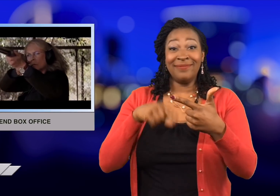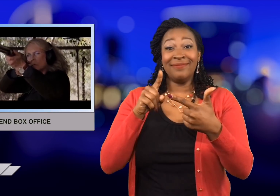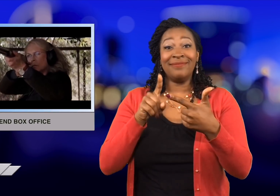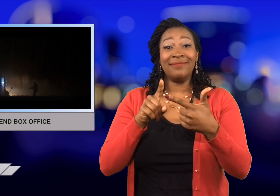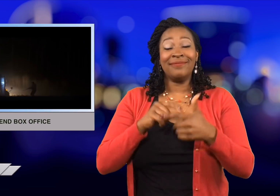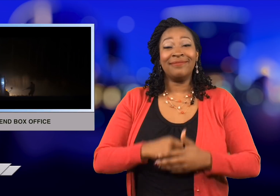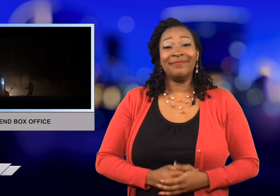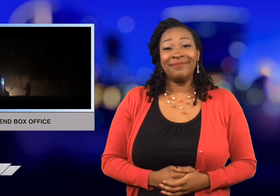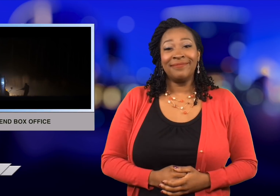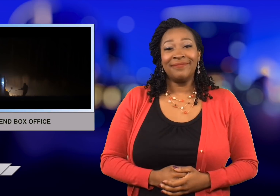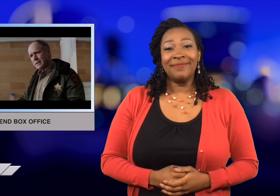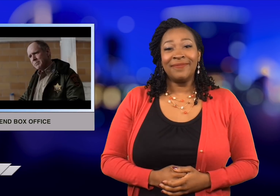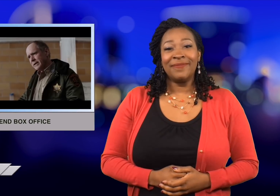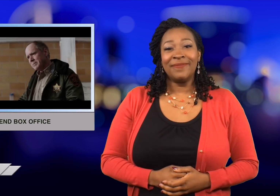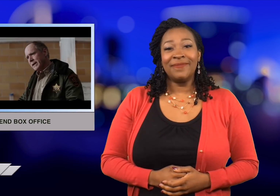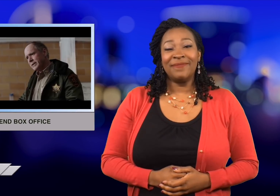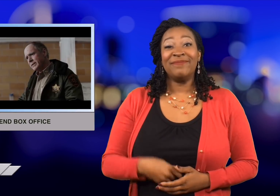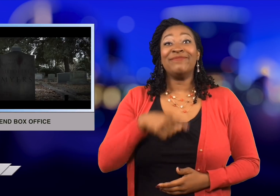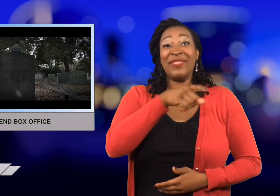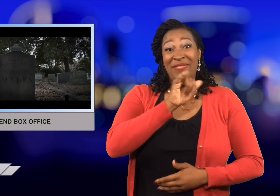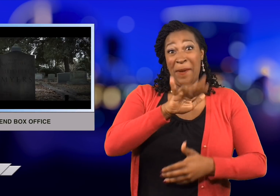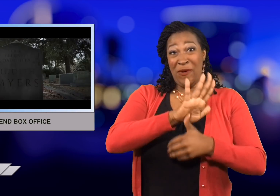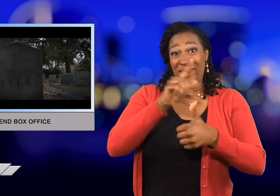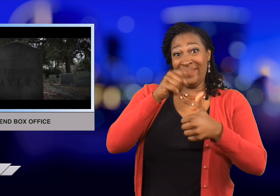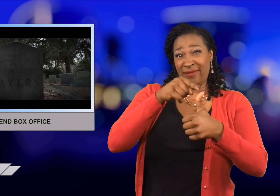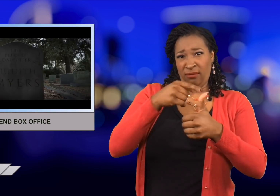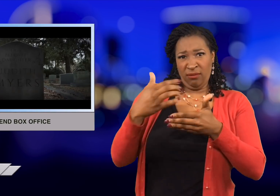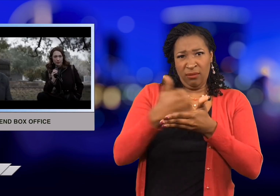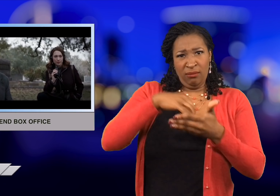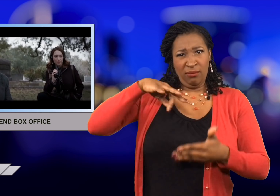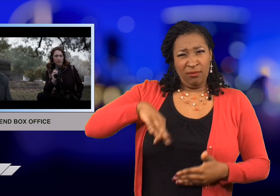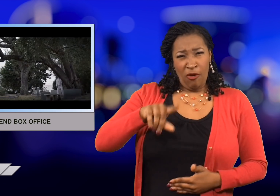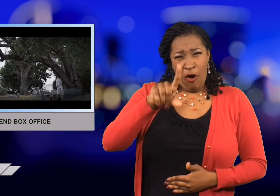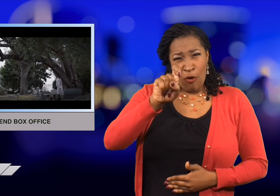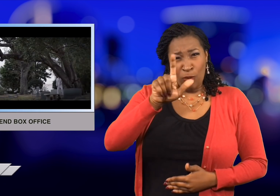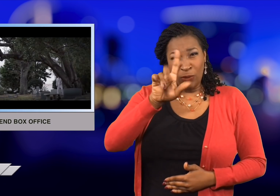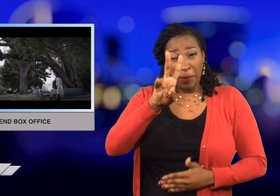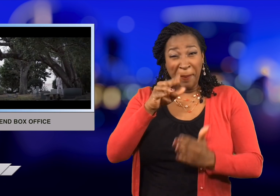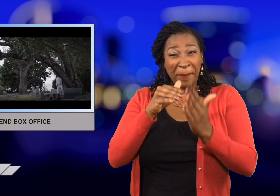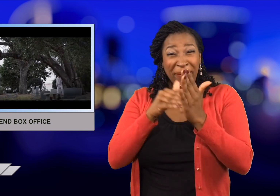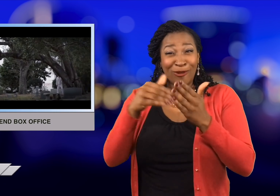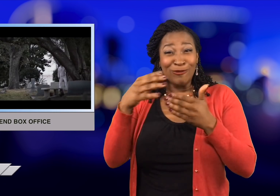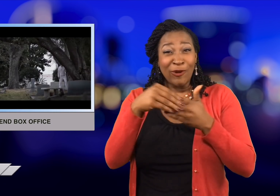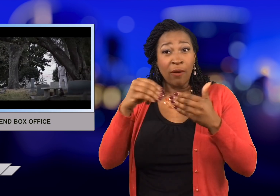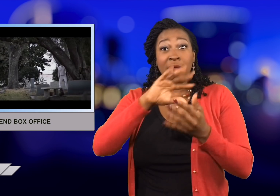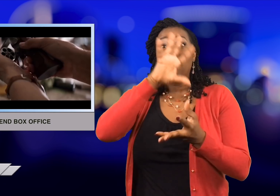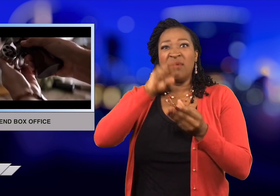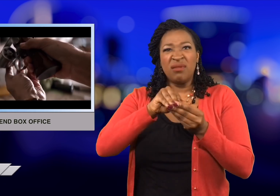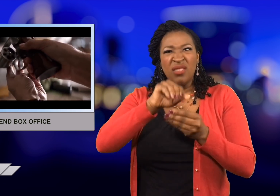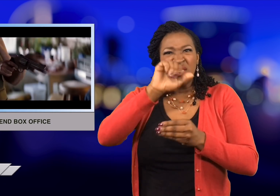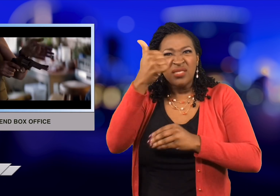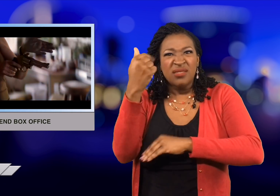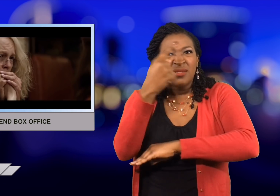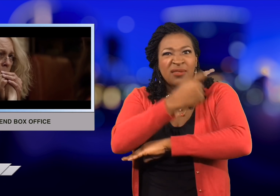It made $127 million in 10 days.